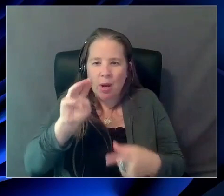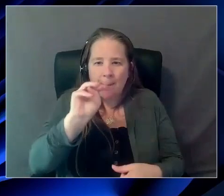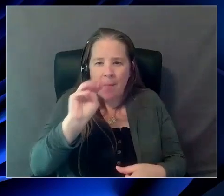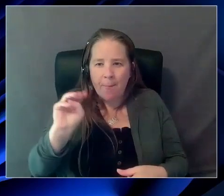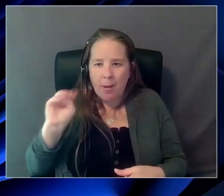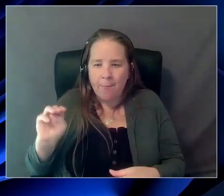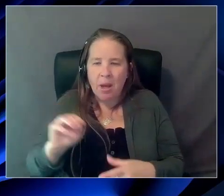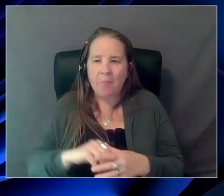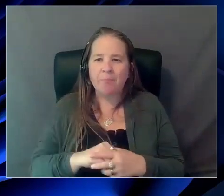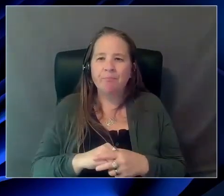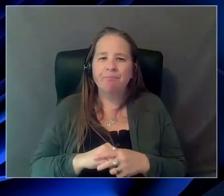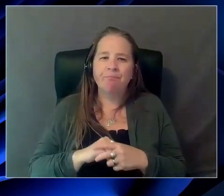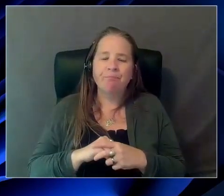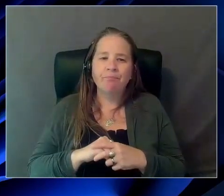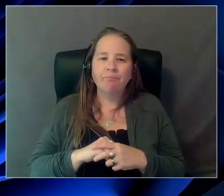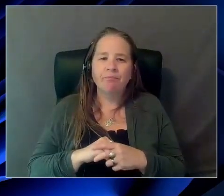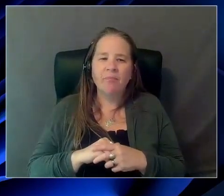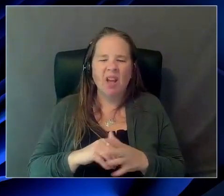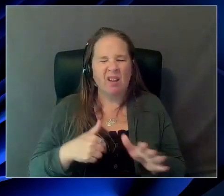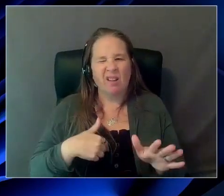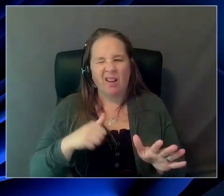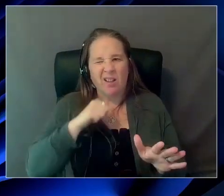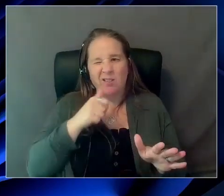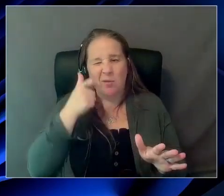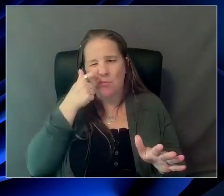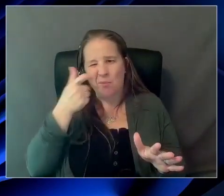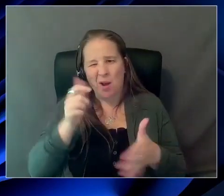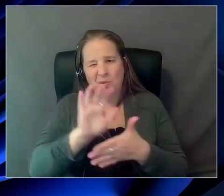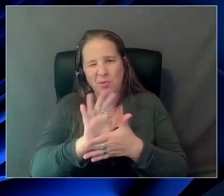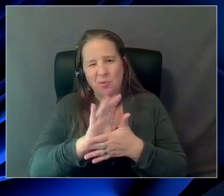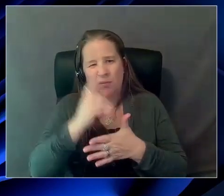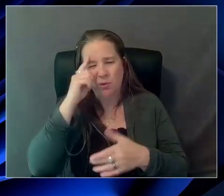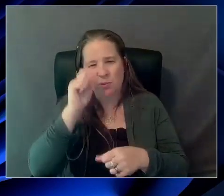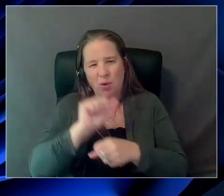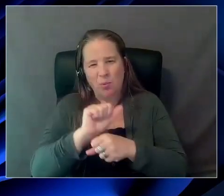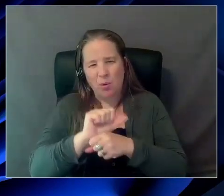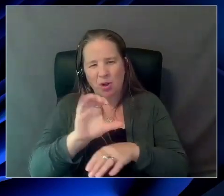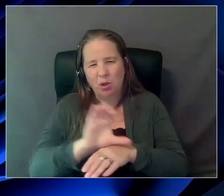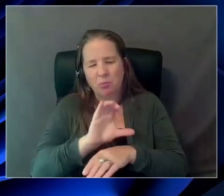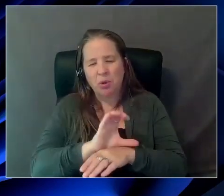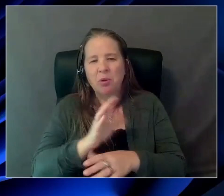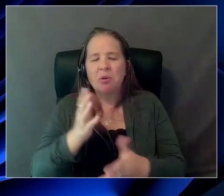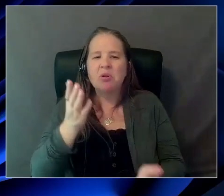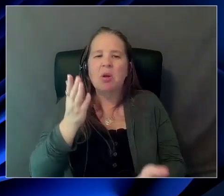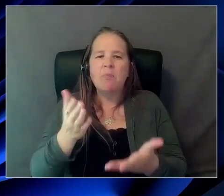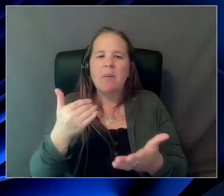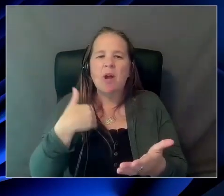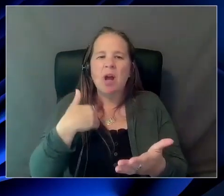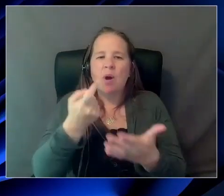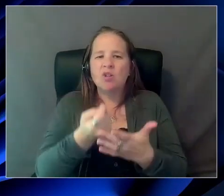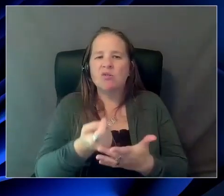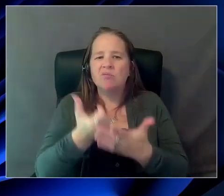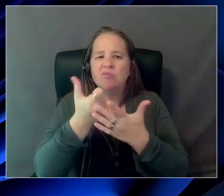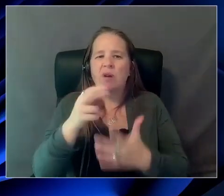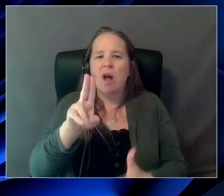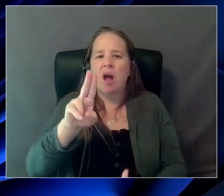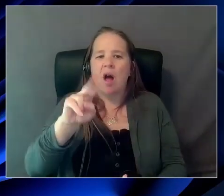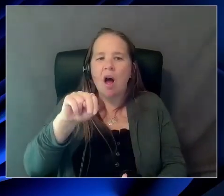Uh, I don't really watch movie on my work computer. So what if I want to unpin this?